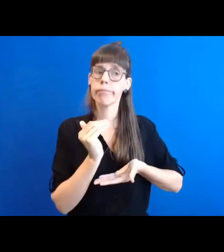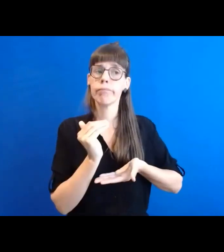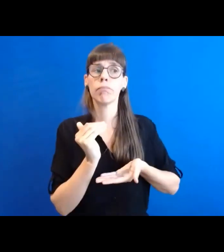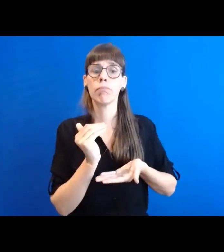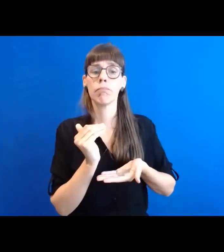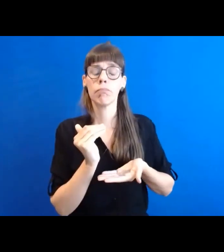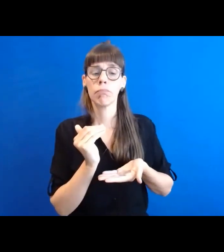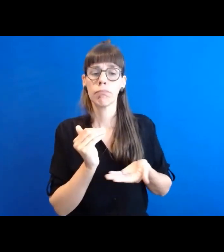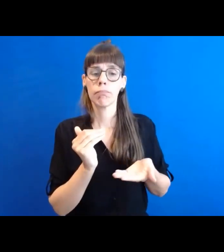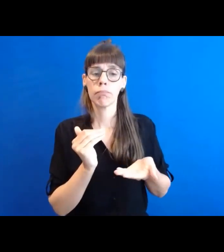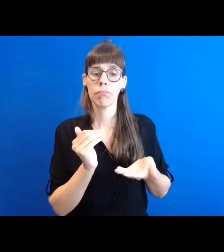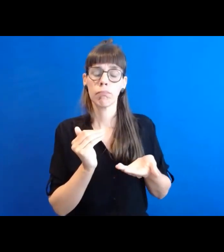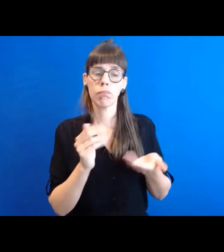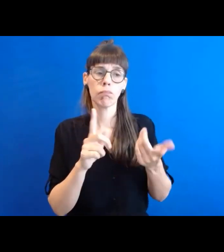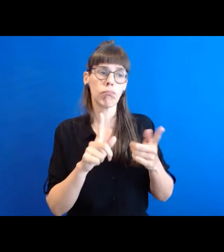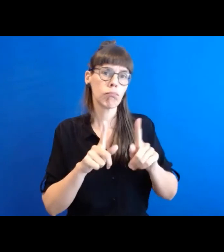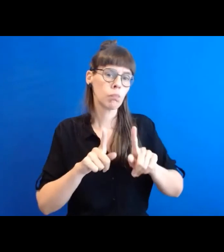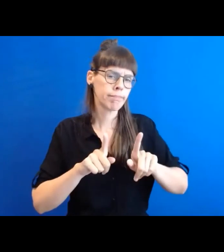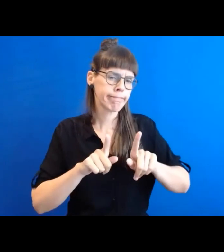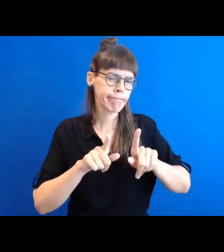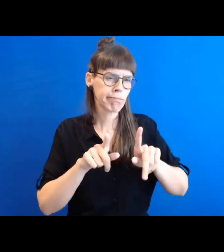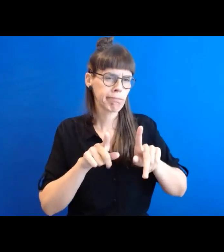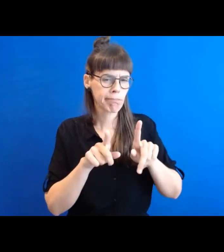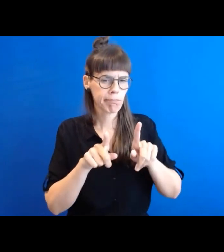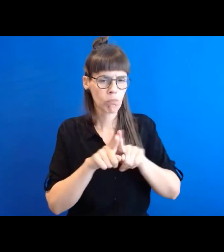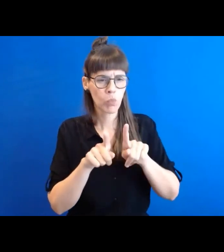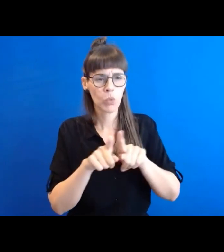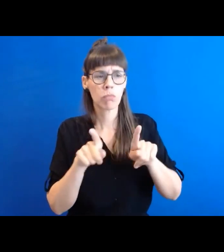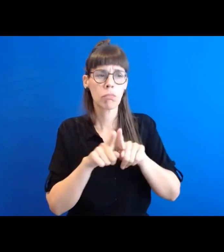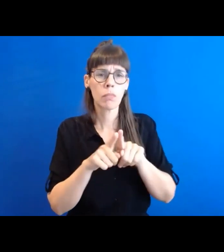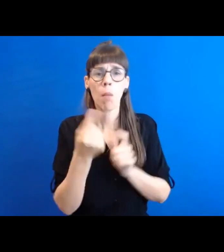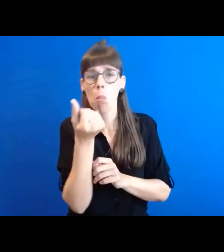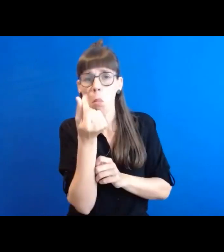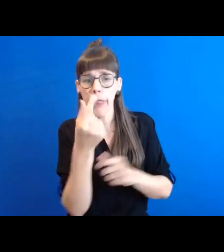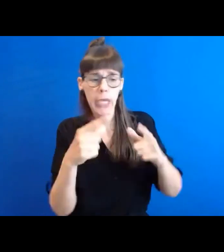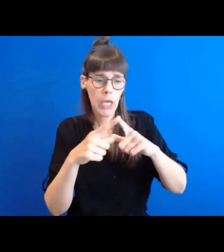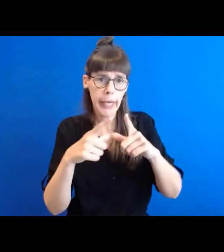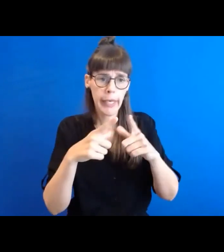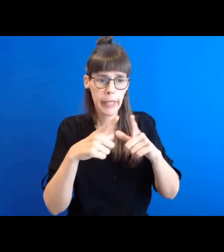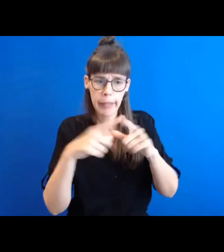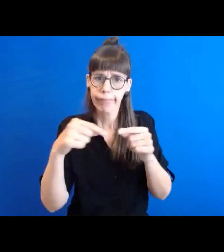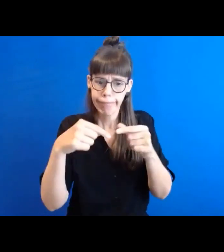to receive